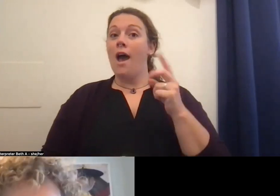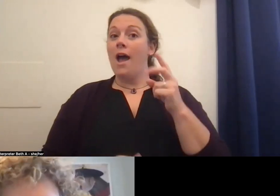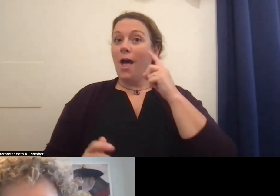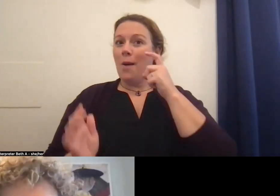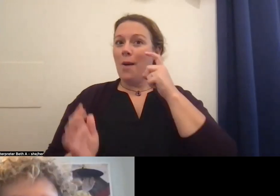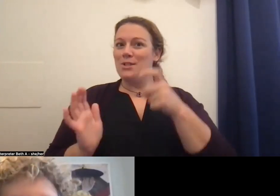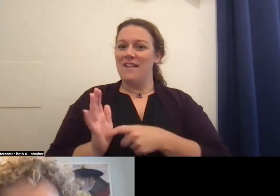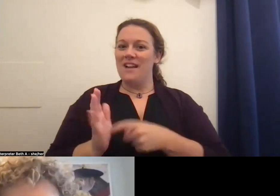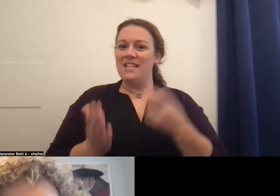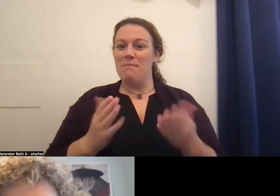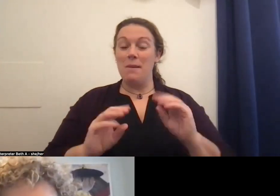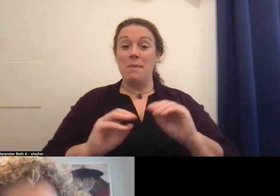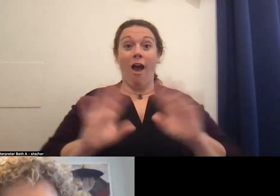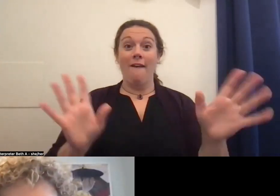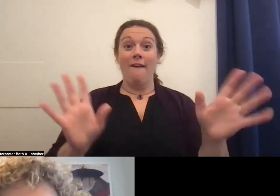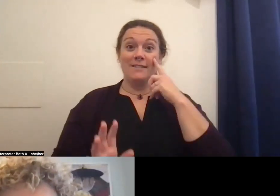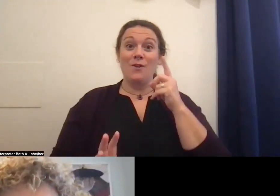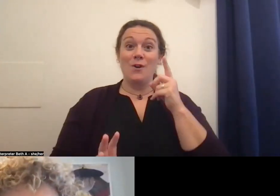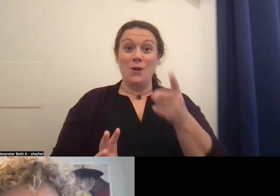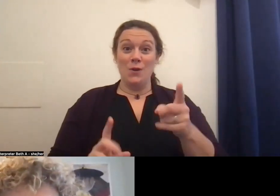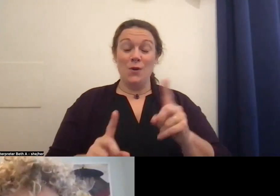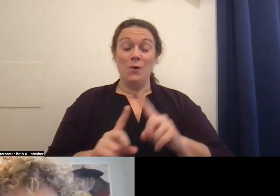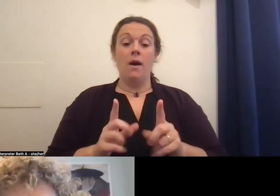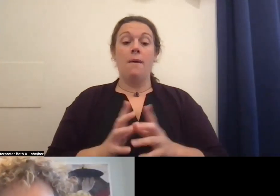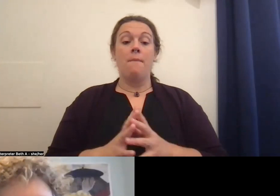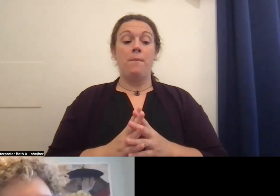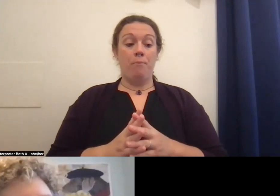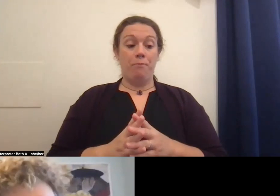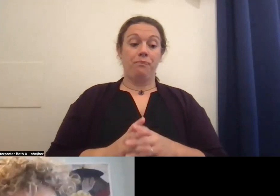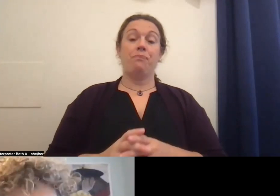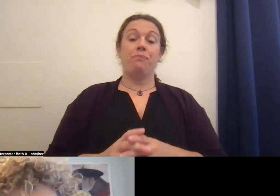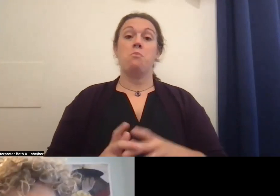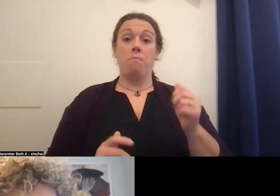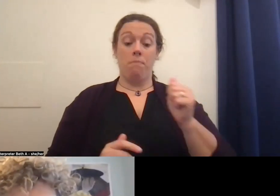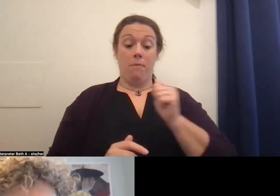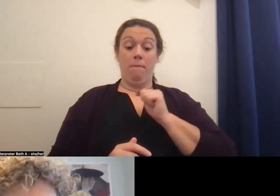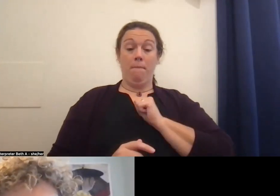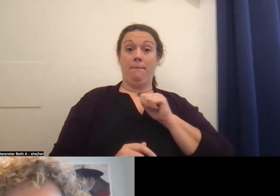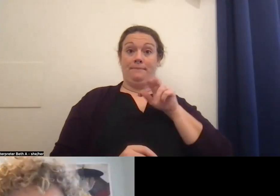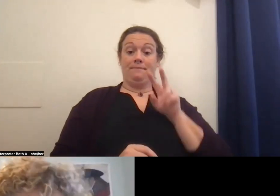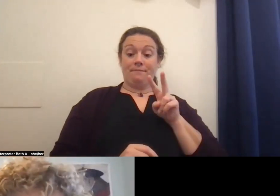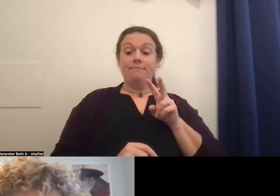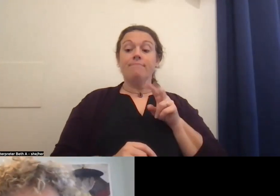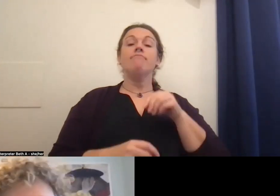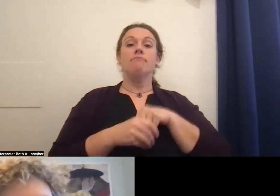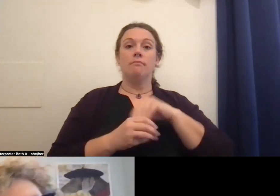obvious to you but um from where I sit in the, in the world of museums whether it's art museums or